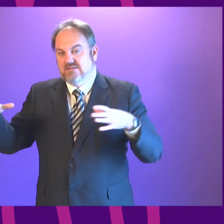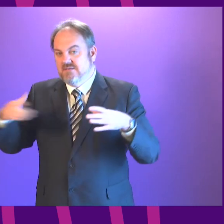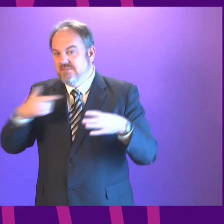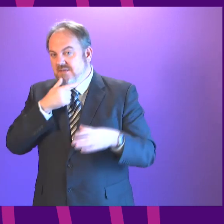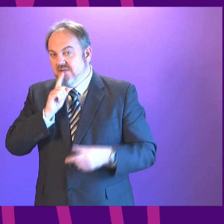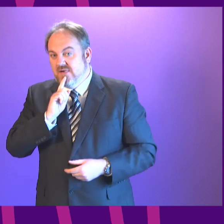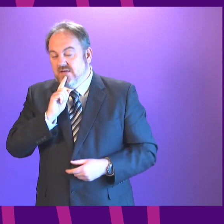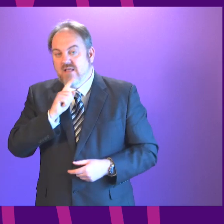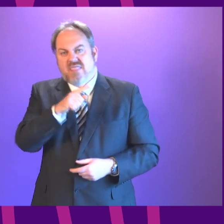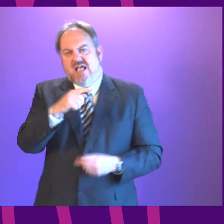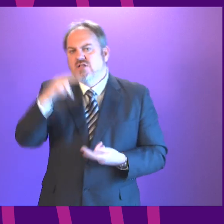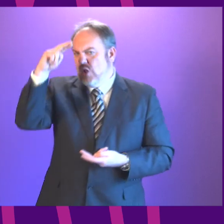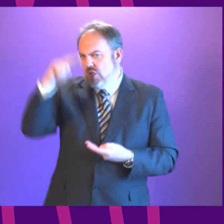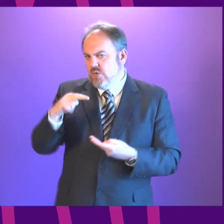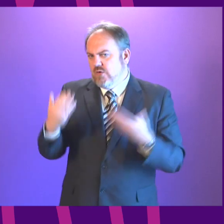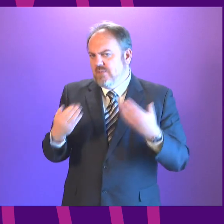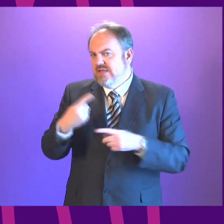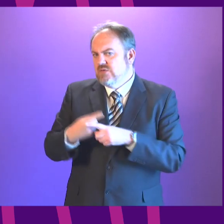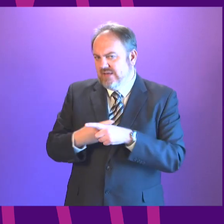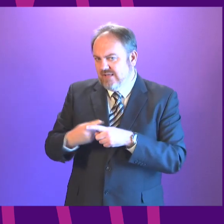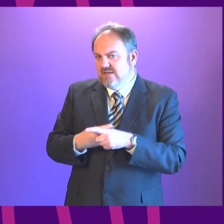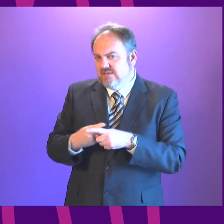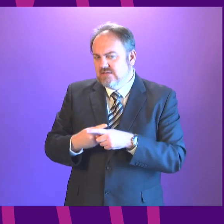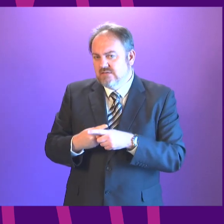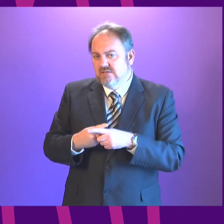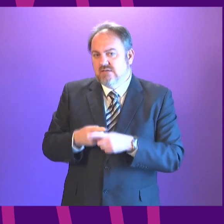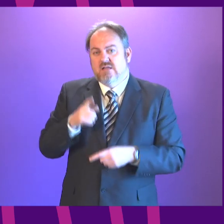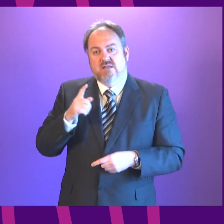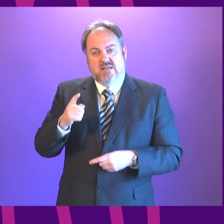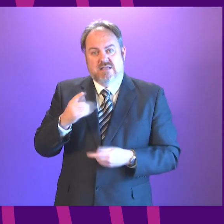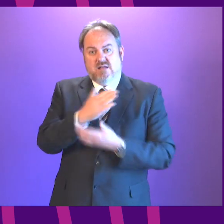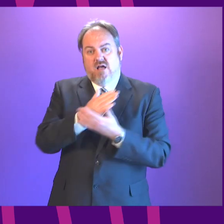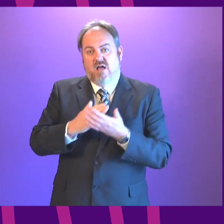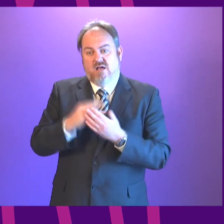parts of the UK; for example, it is around half that of England and around a fifth of